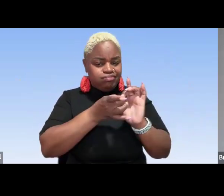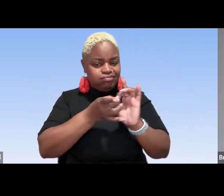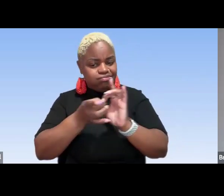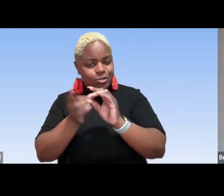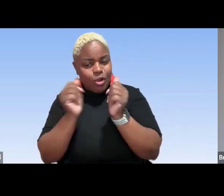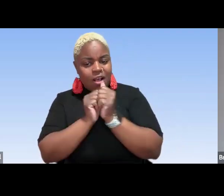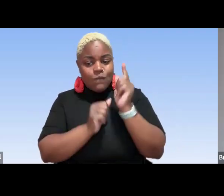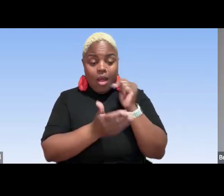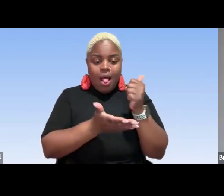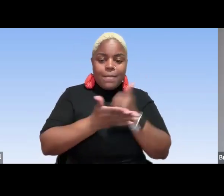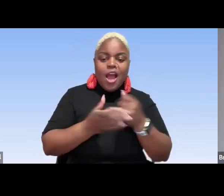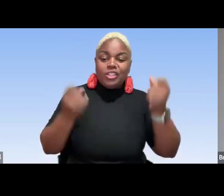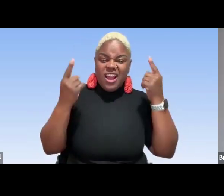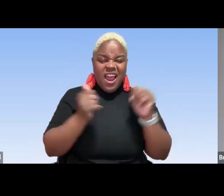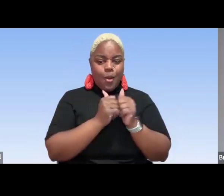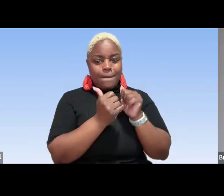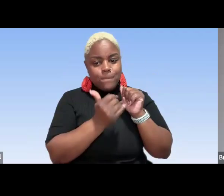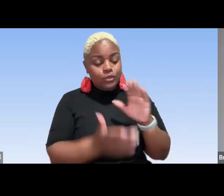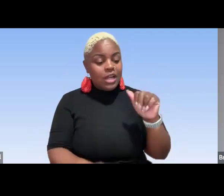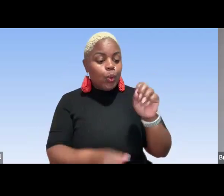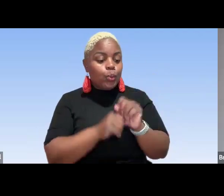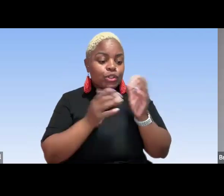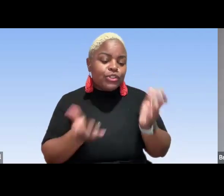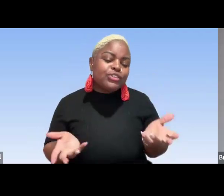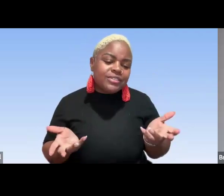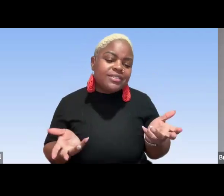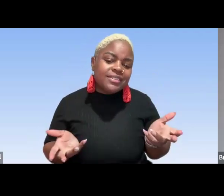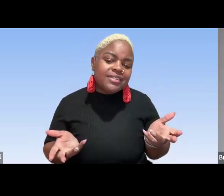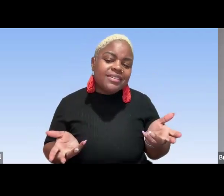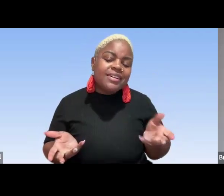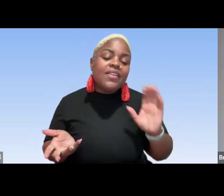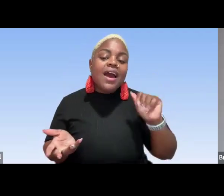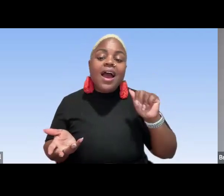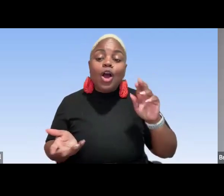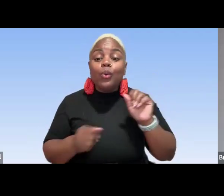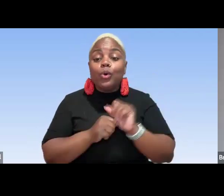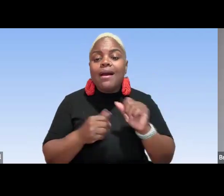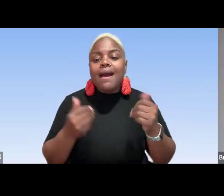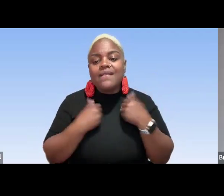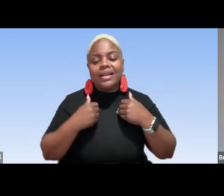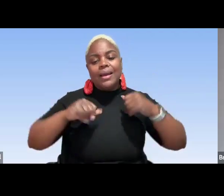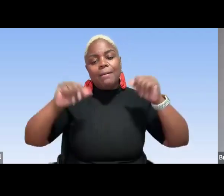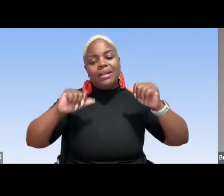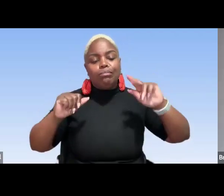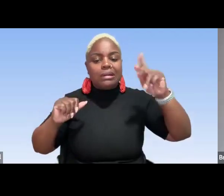And also care work's political potential, right? This movement that's also happening.